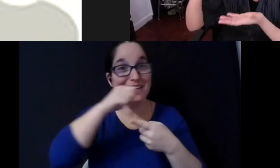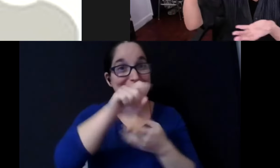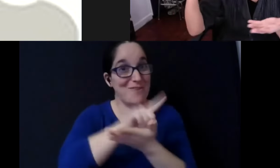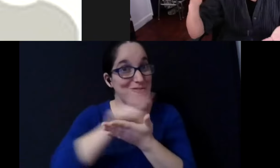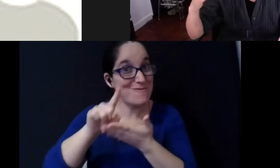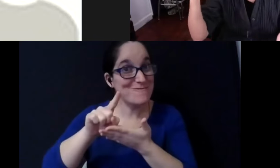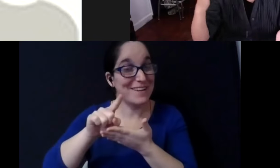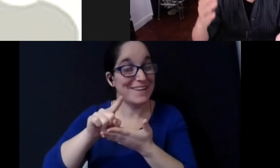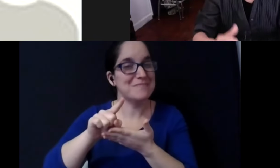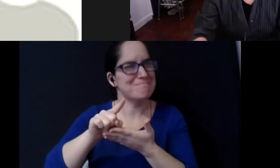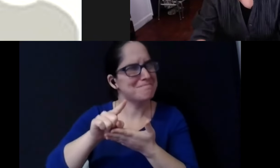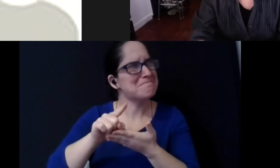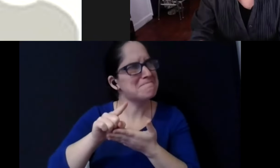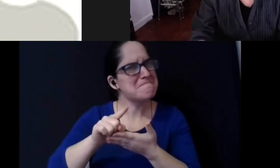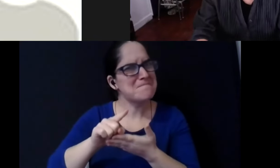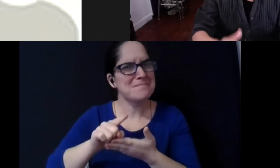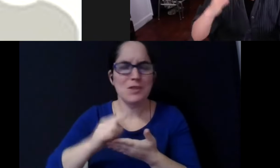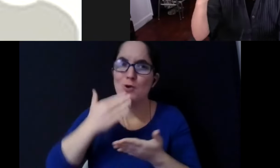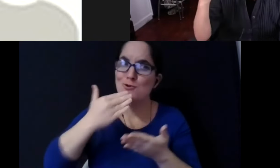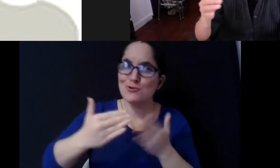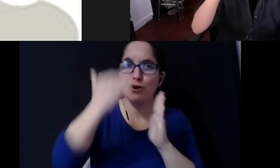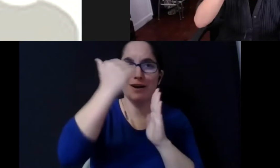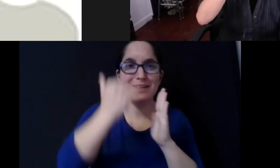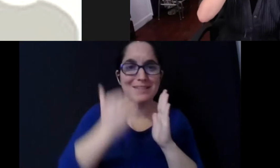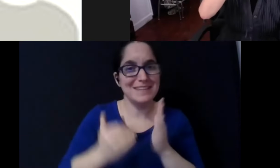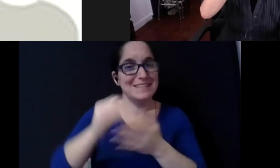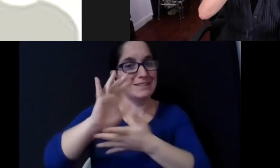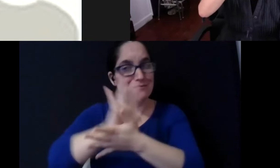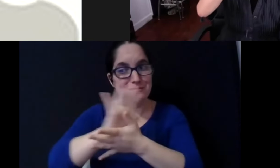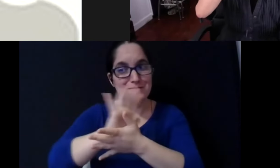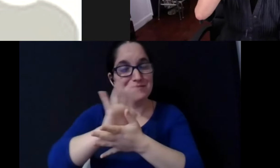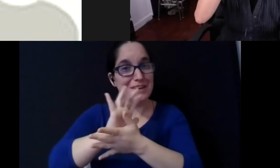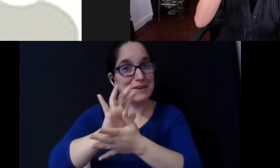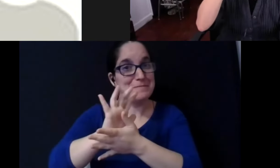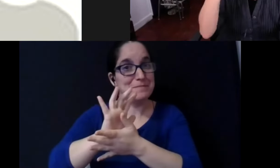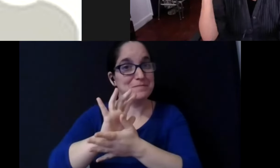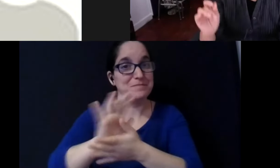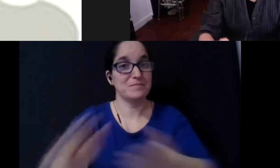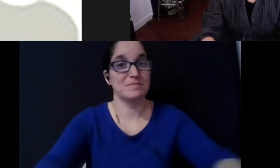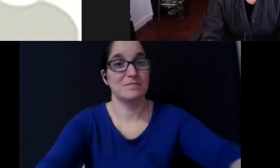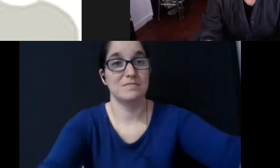I thought pretty good list of, you know, films and you know films, but the two Taiwanese student